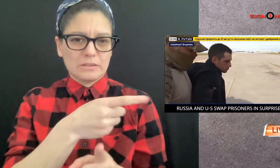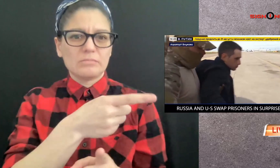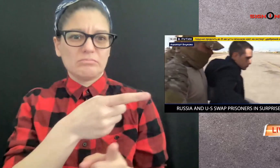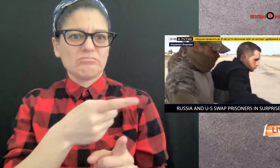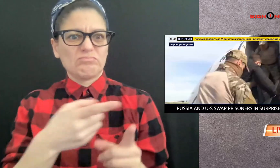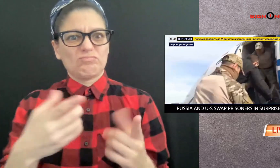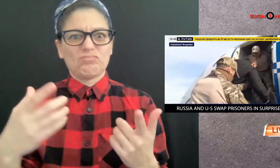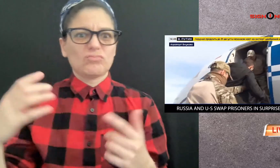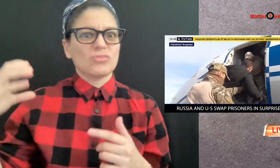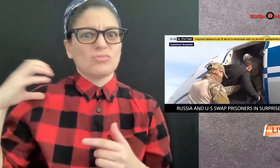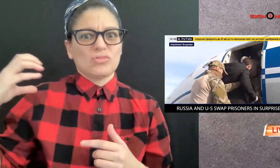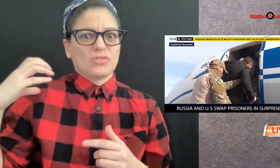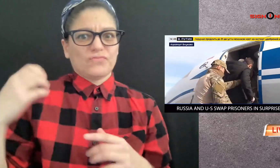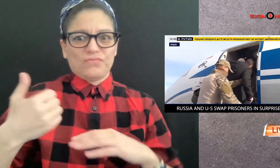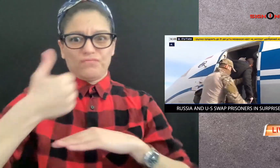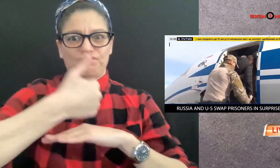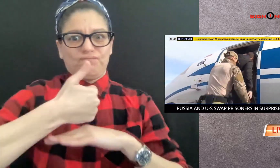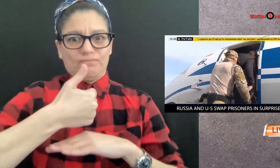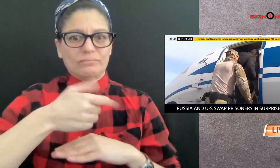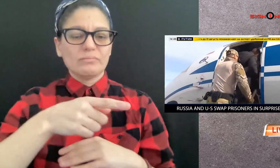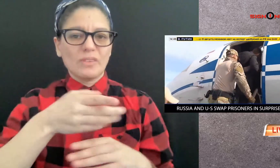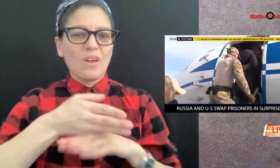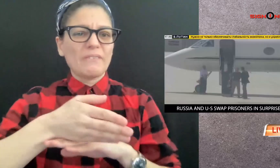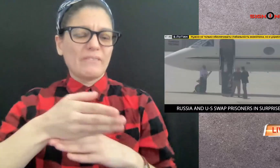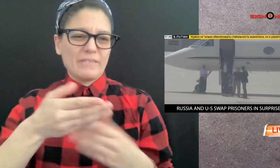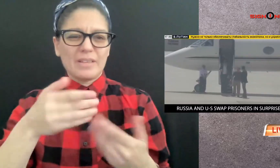Reed is a former US Marine in prison for